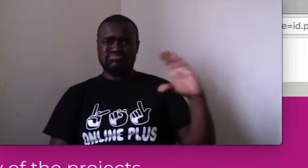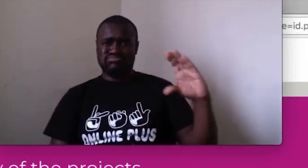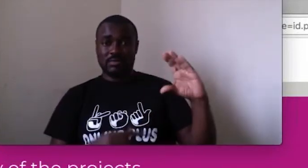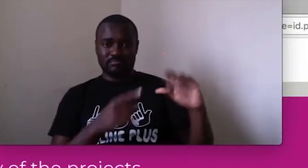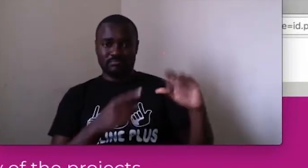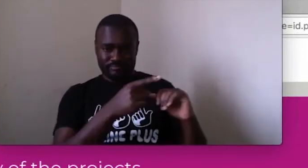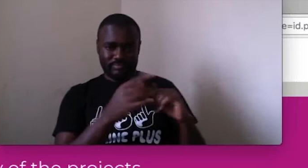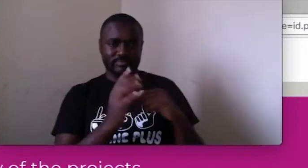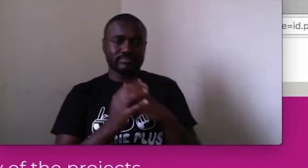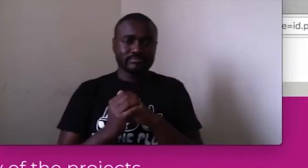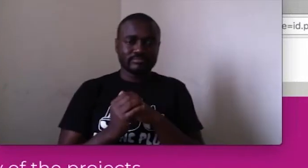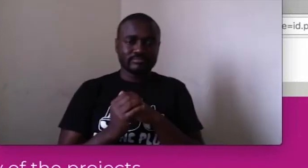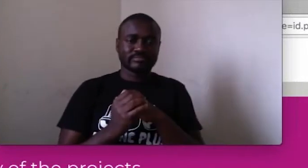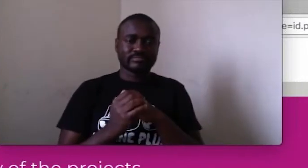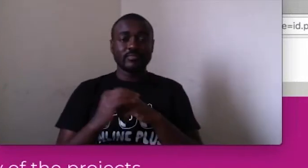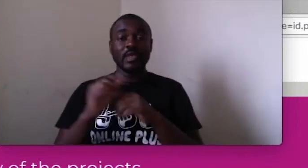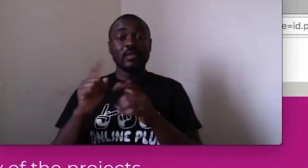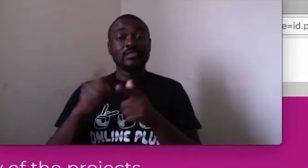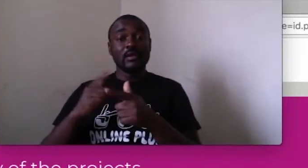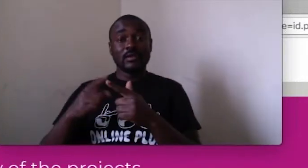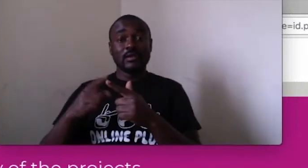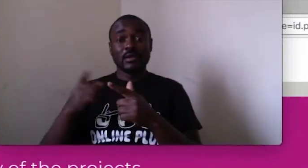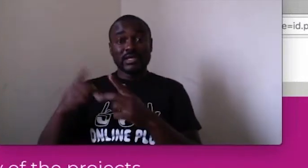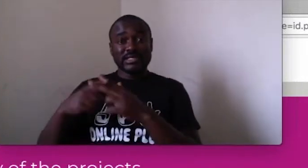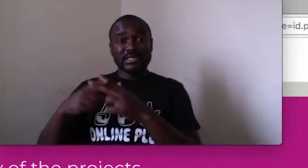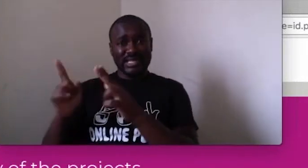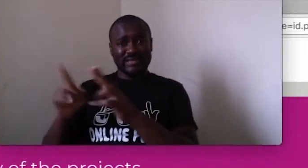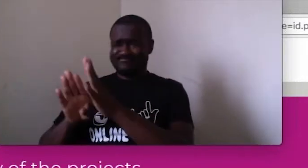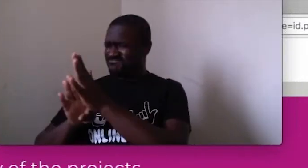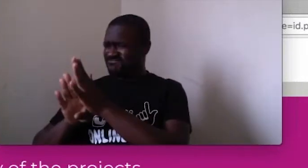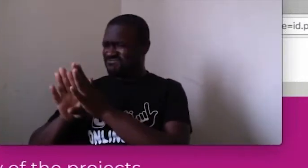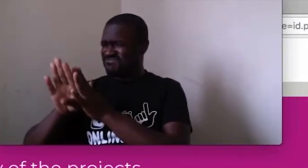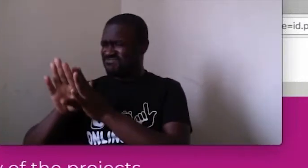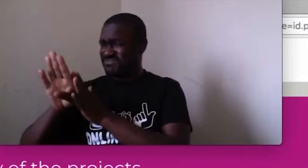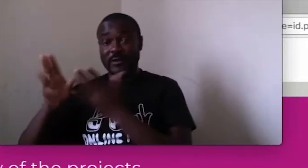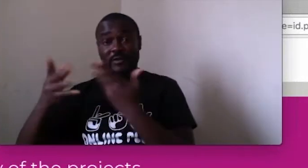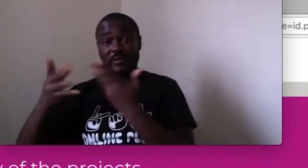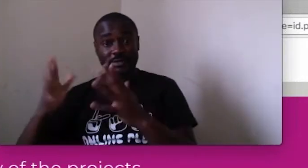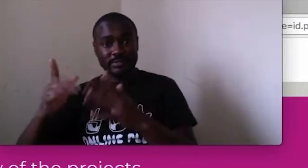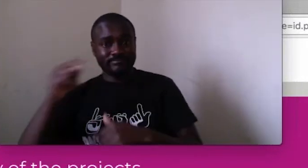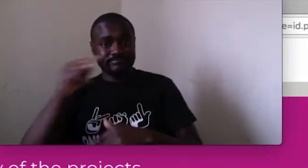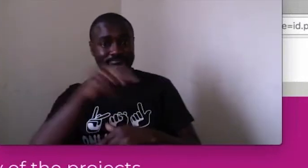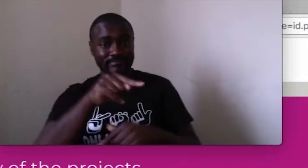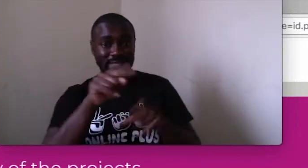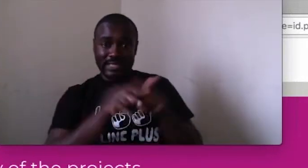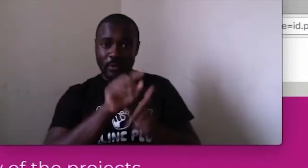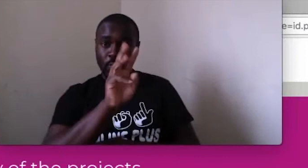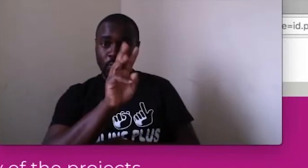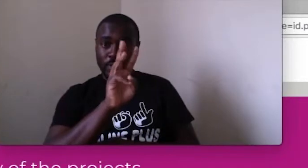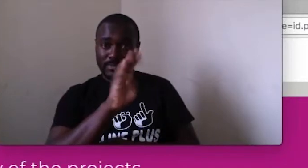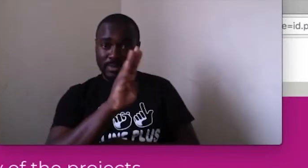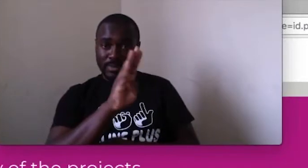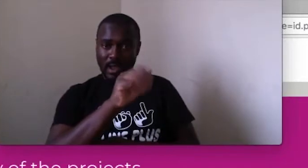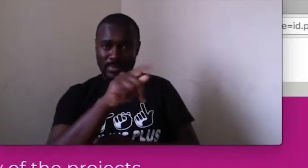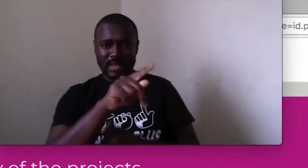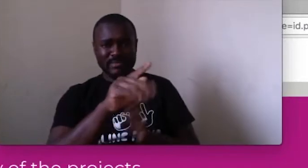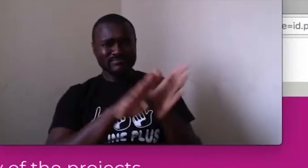The company won a bigger grant and as an individual the grant was a bit smaller I started developing